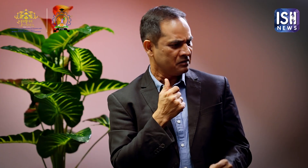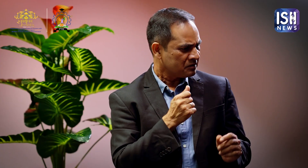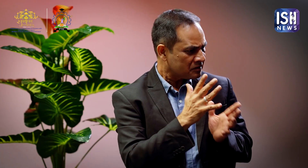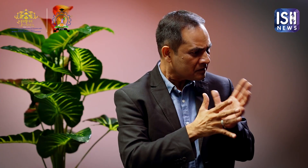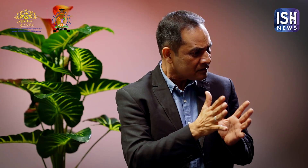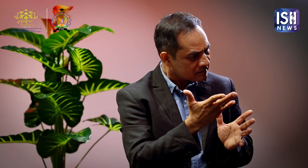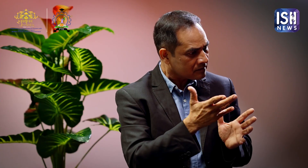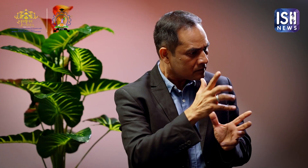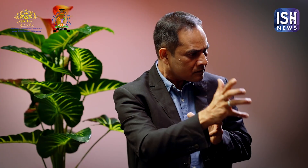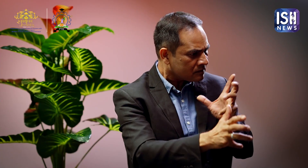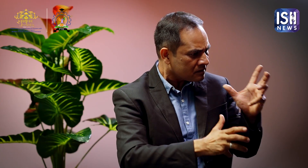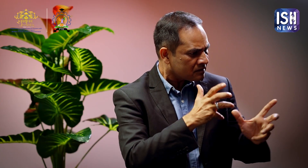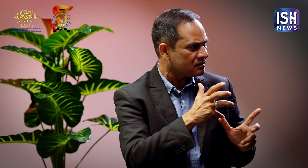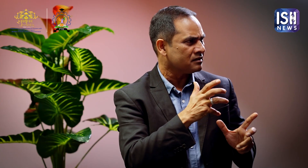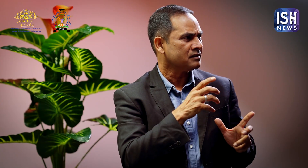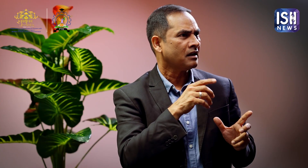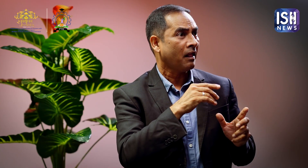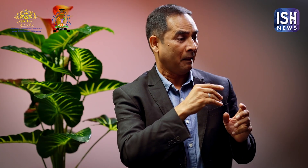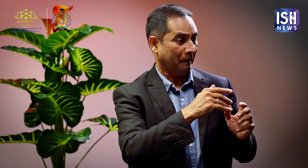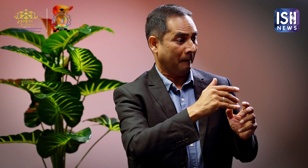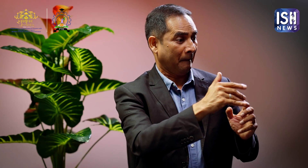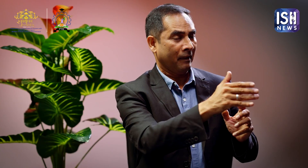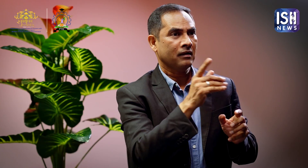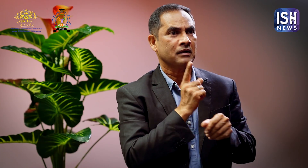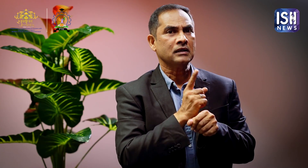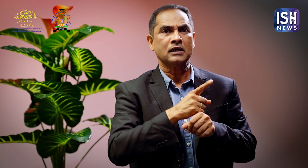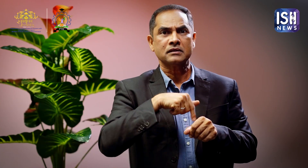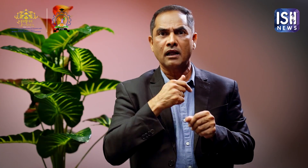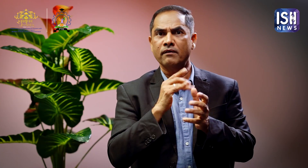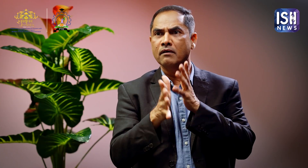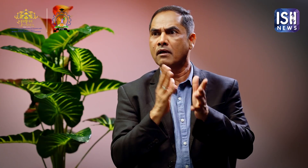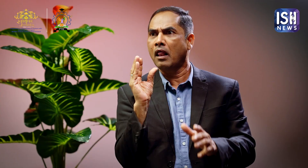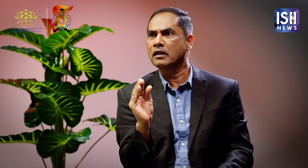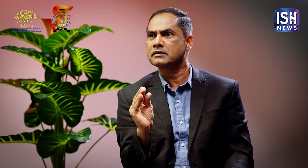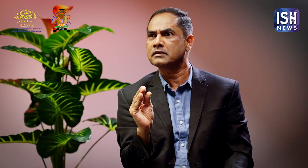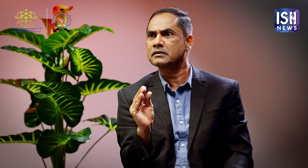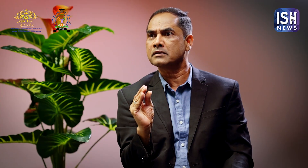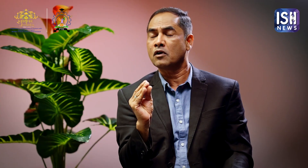After that, they attempted to introduce ISL in schools but realized there weren’t enough qualified ISL teachers.